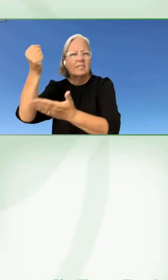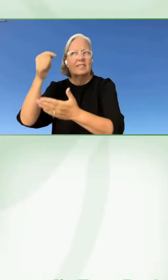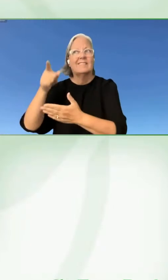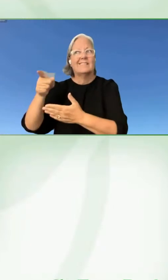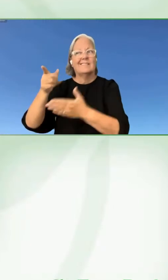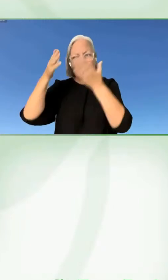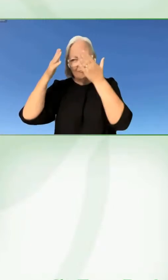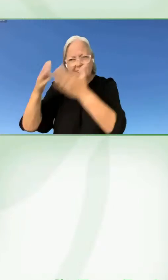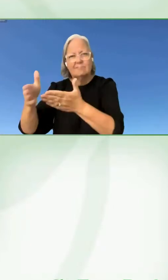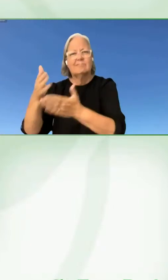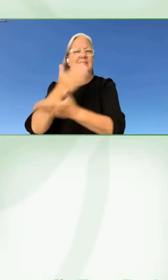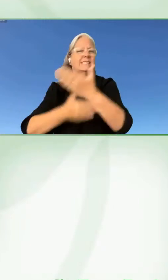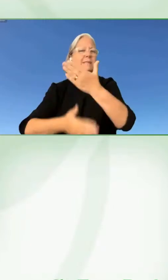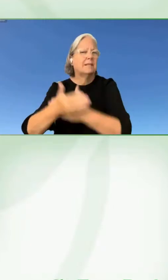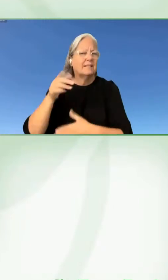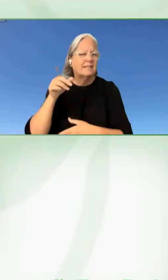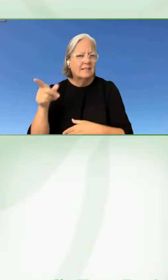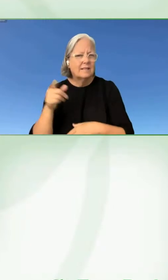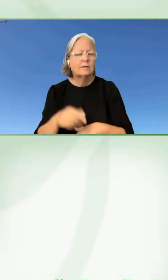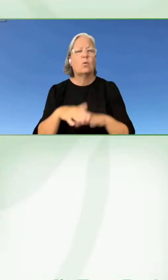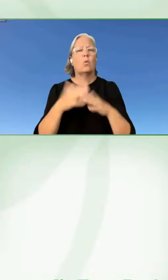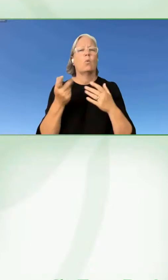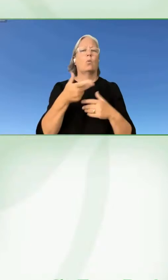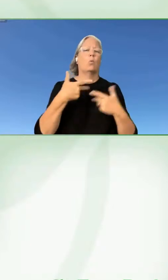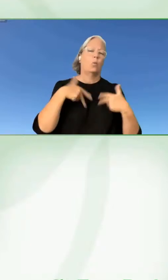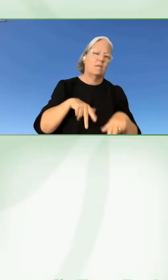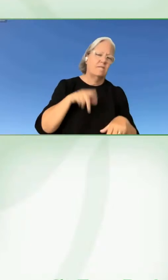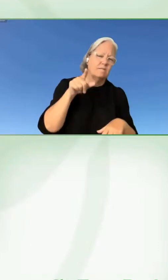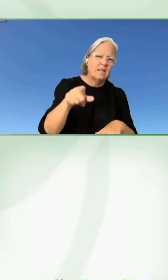As a government, if not having a digital centralised system, we would have no access to information